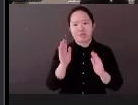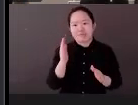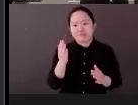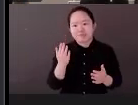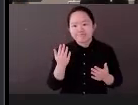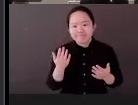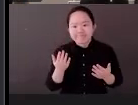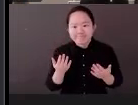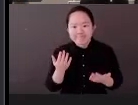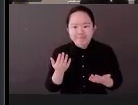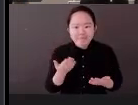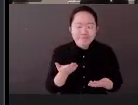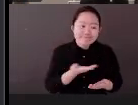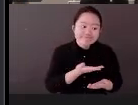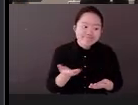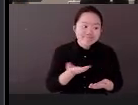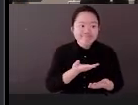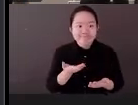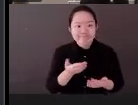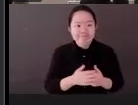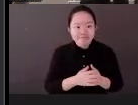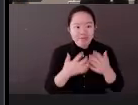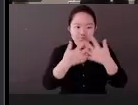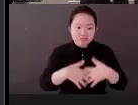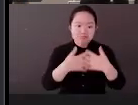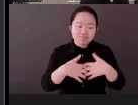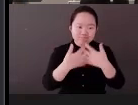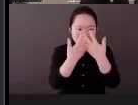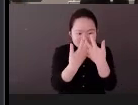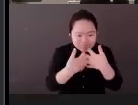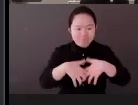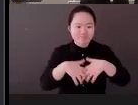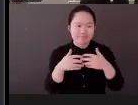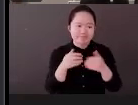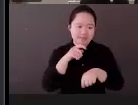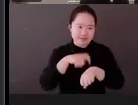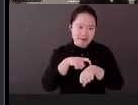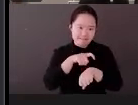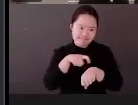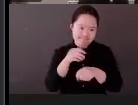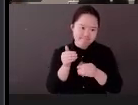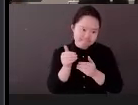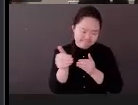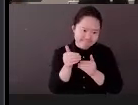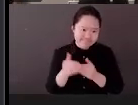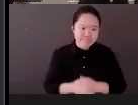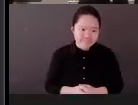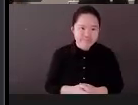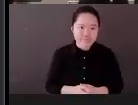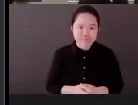I am going to turn off the Accessibility Scanner